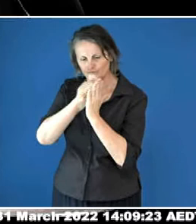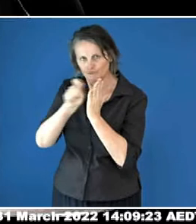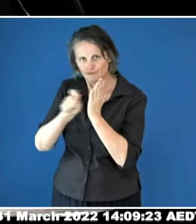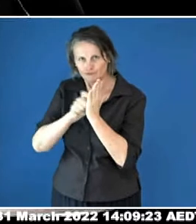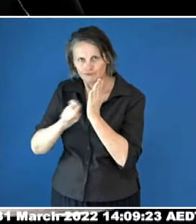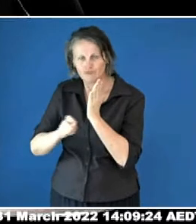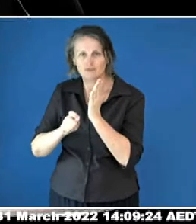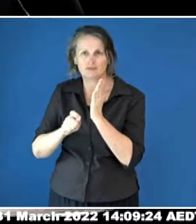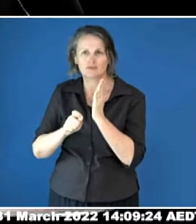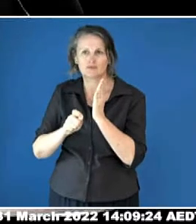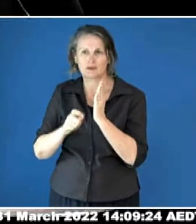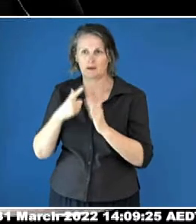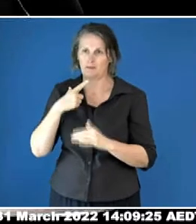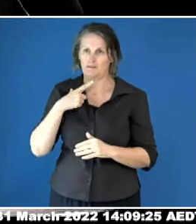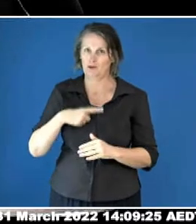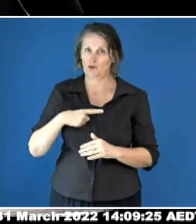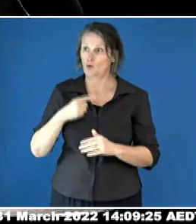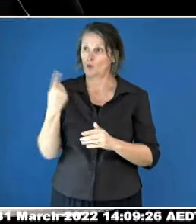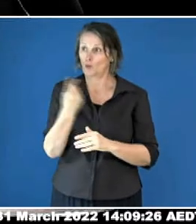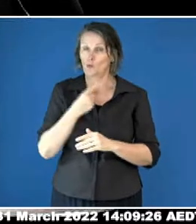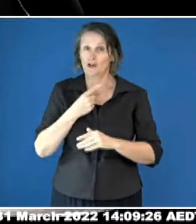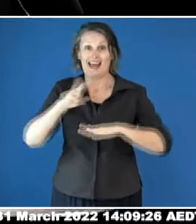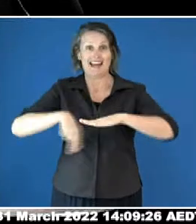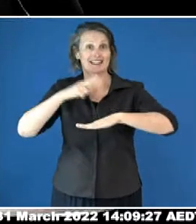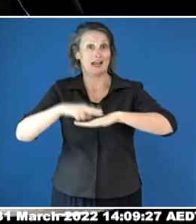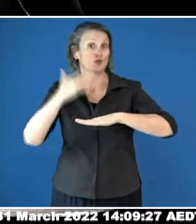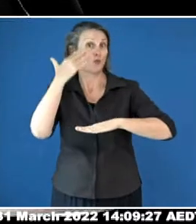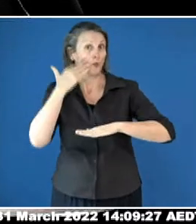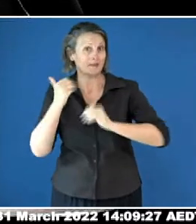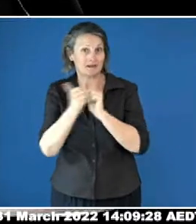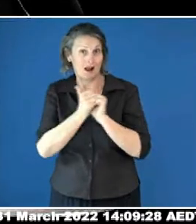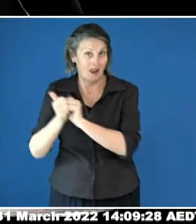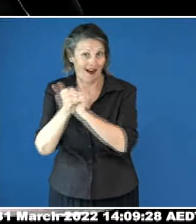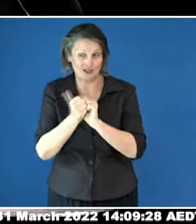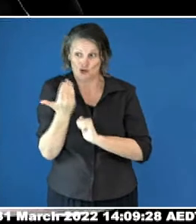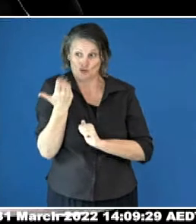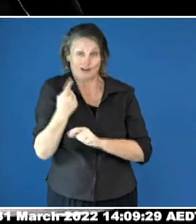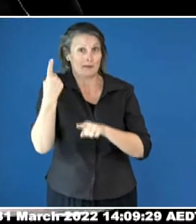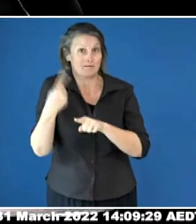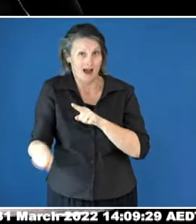newly established and funded National Women's Alliance by the Federal Government. Thank you. Tess? TESS MOODIE: Hi. Thank you for having me.